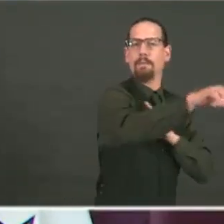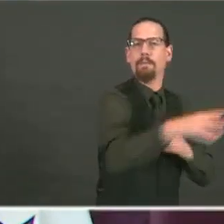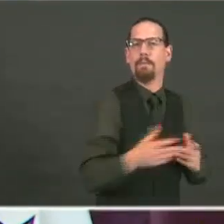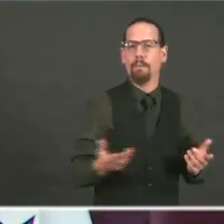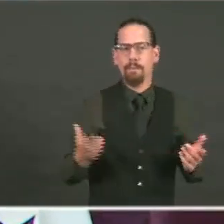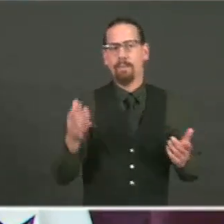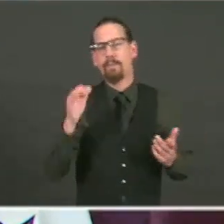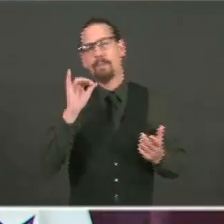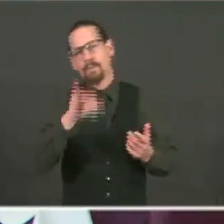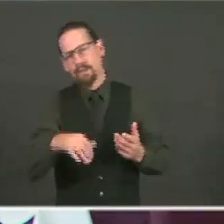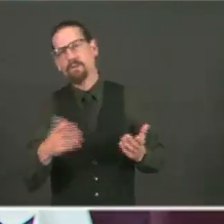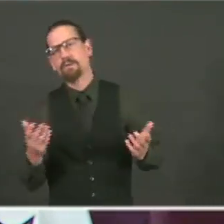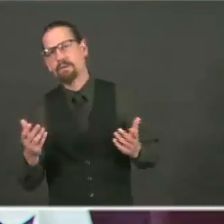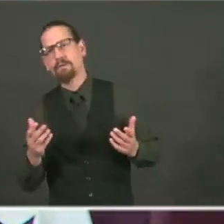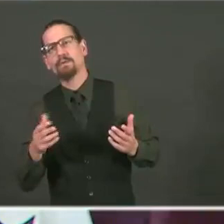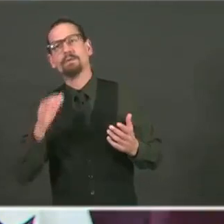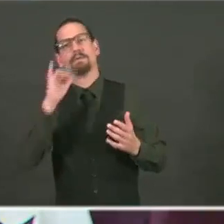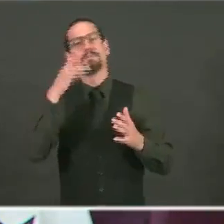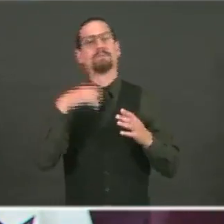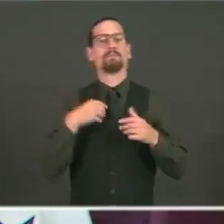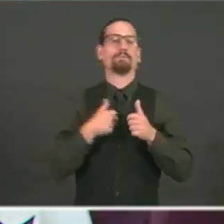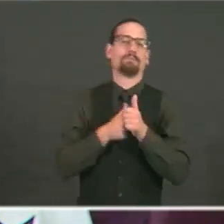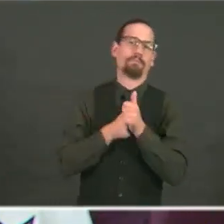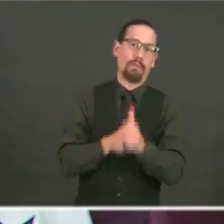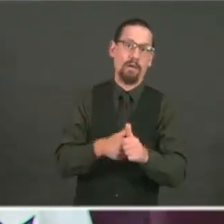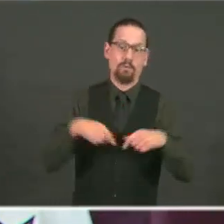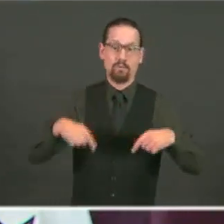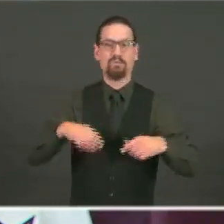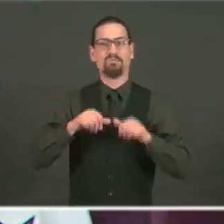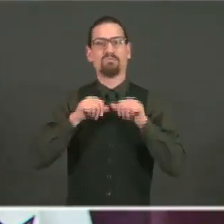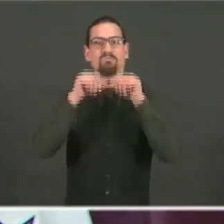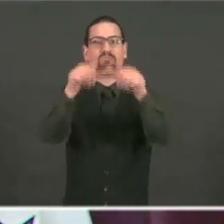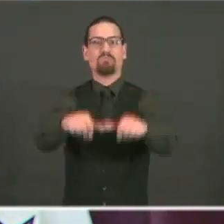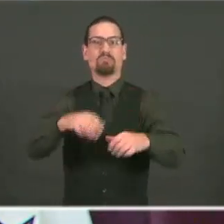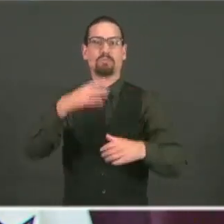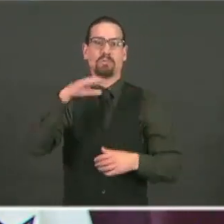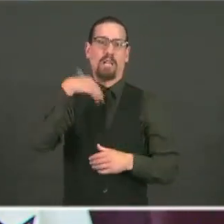WE WILL BE FINE AND IF YOU DO NOT, PEOPLE WILL GET HURT.